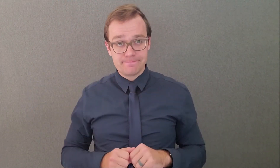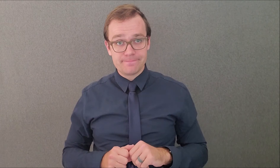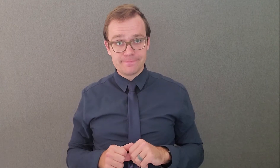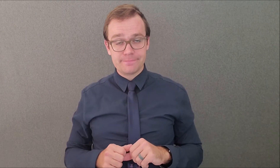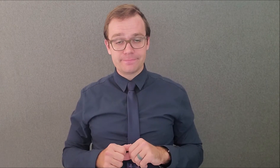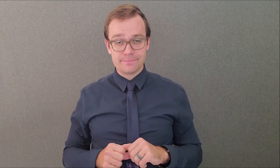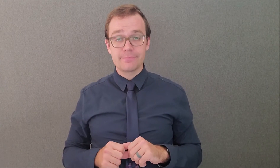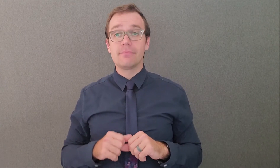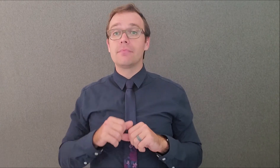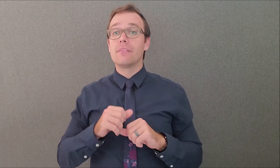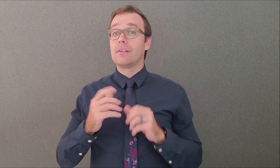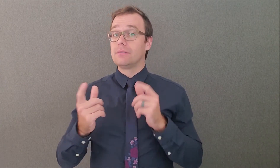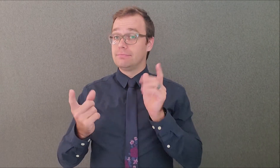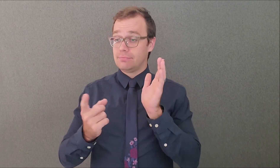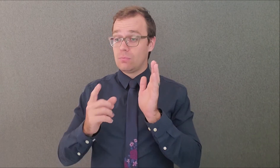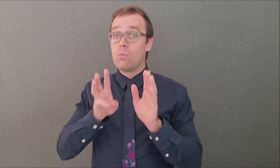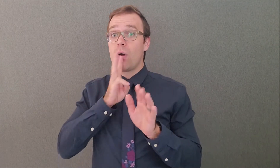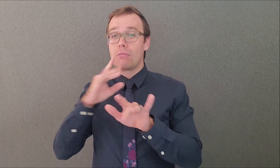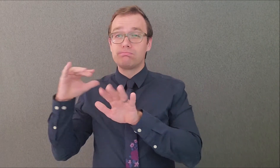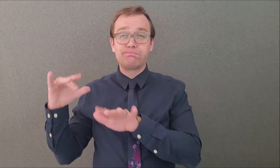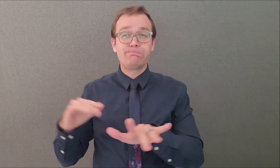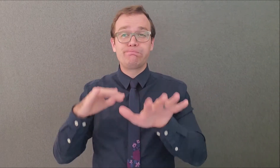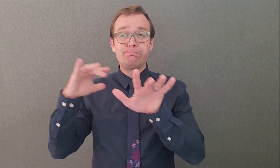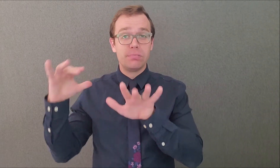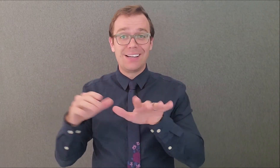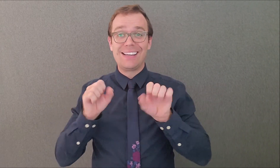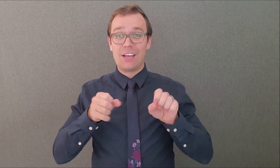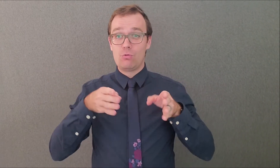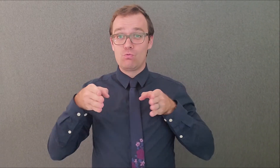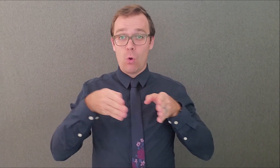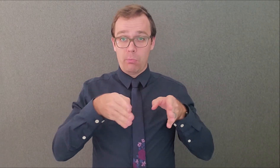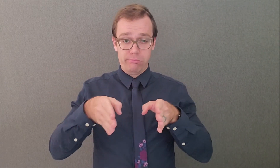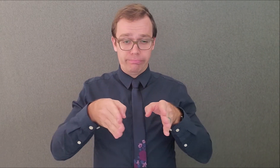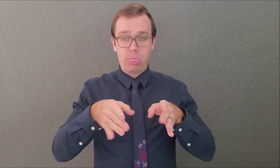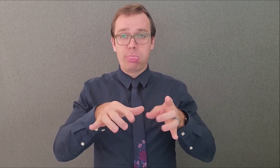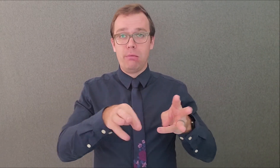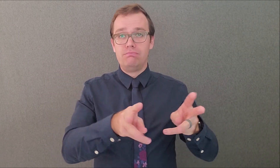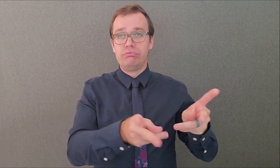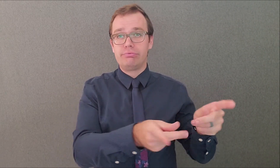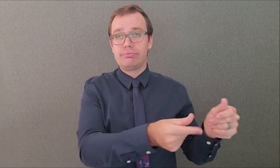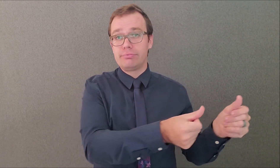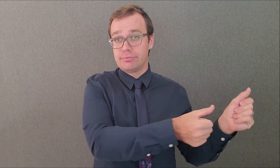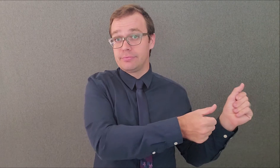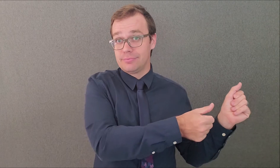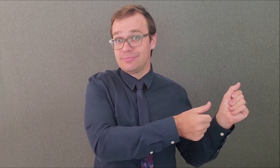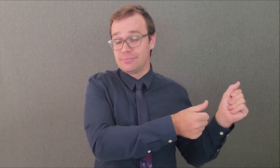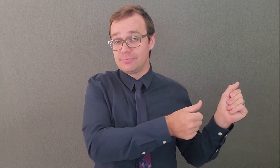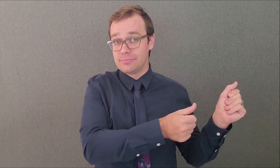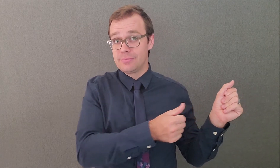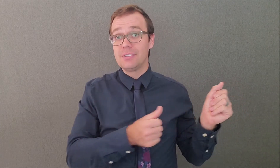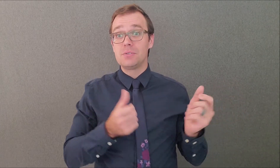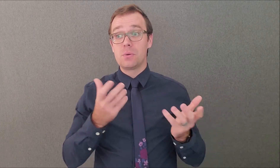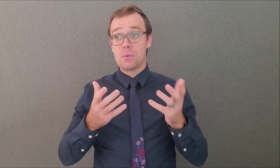Floodwaters often erode roads and walkways. Be aware of areas where floodwaters have receded.